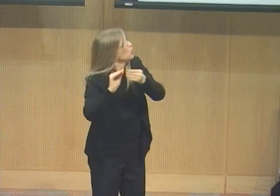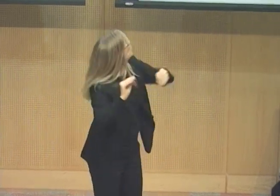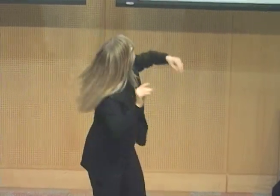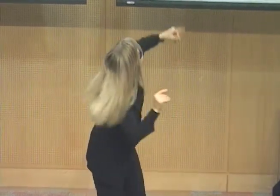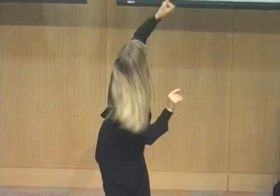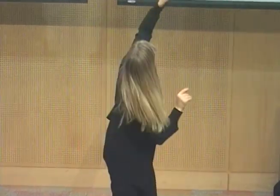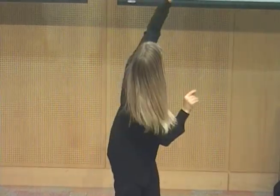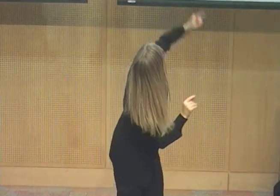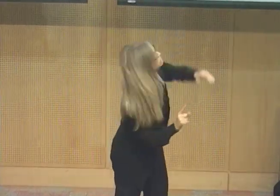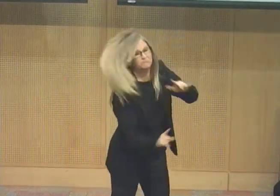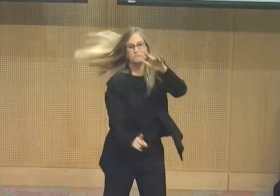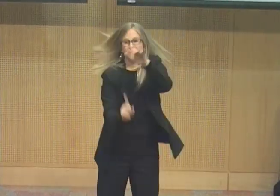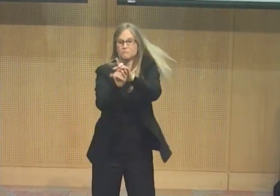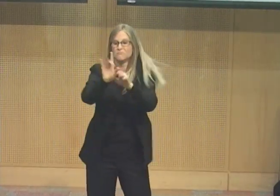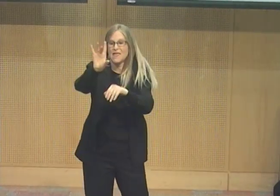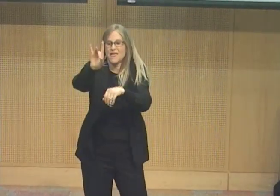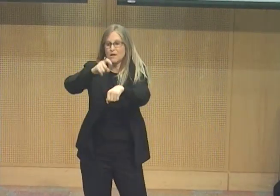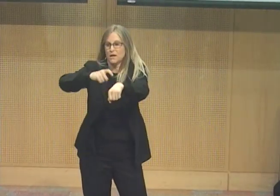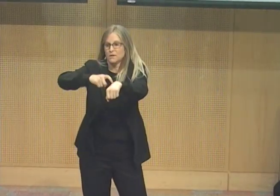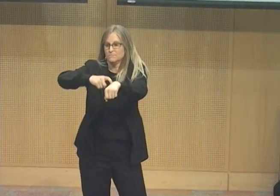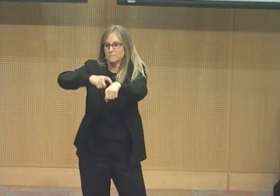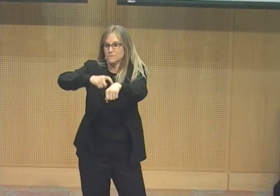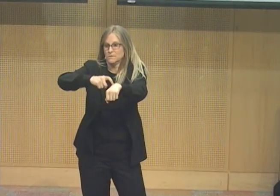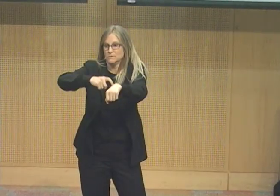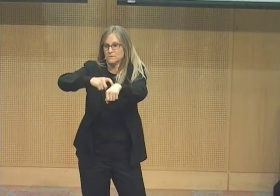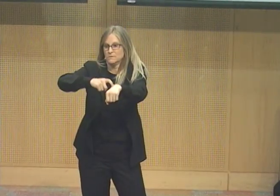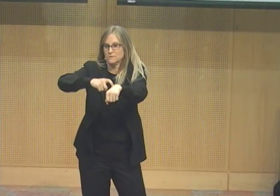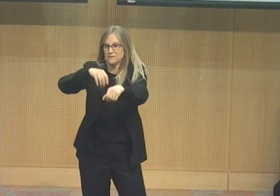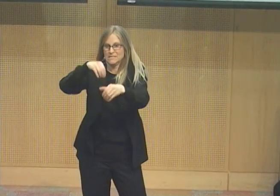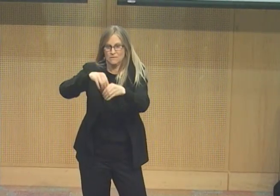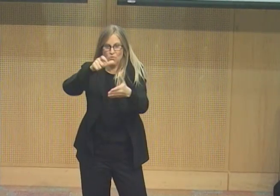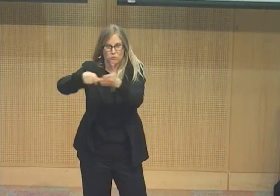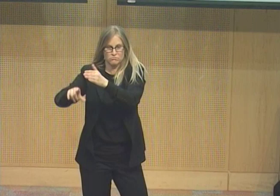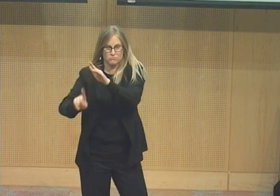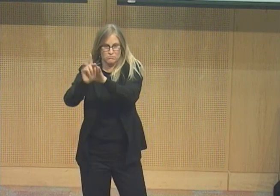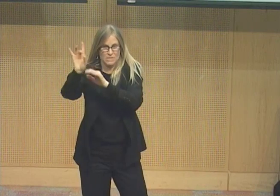You'll see below that, the phrase "isolation" and "isolating"